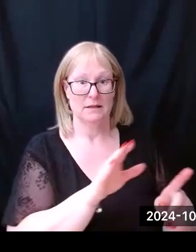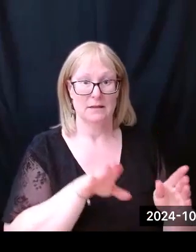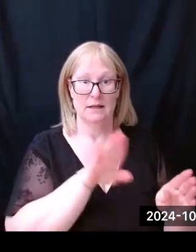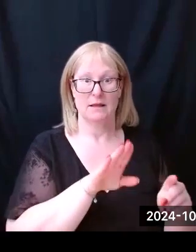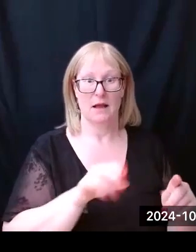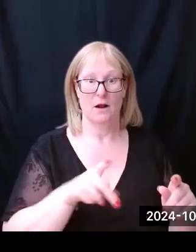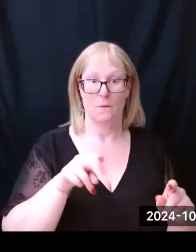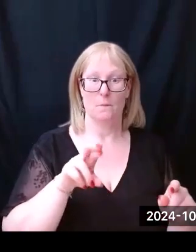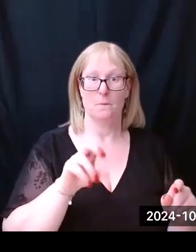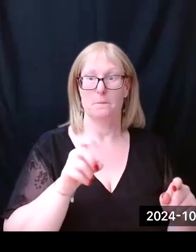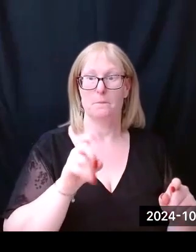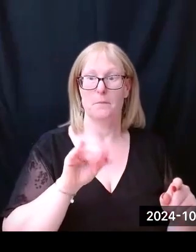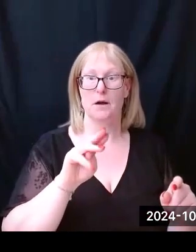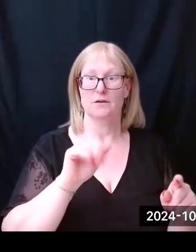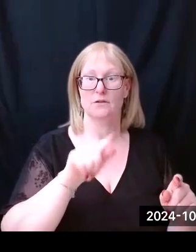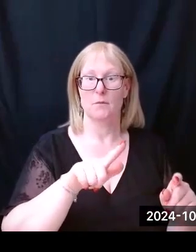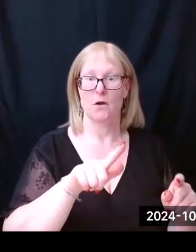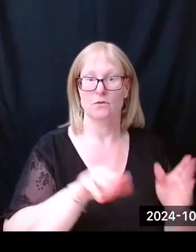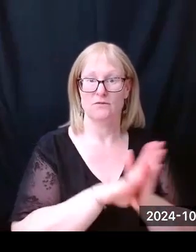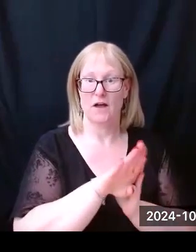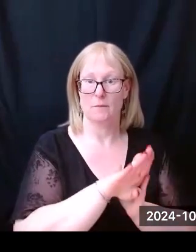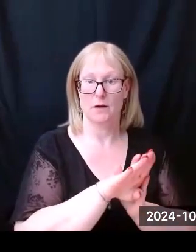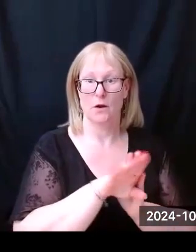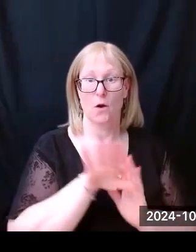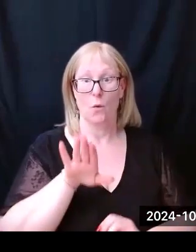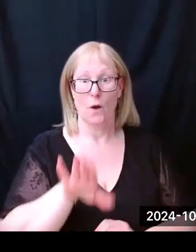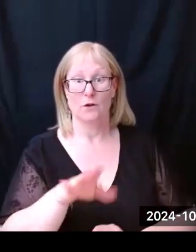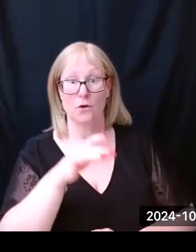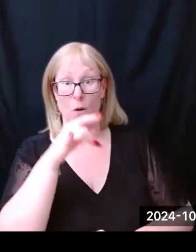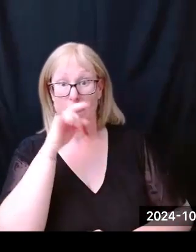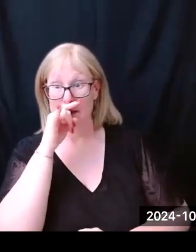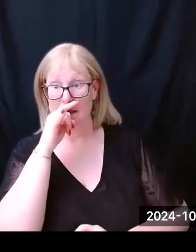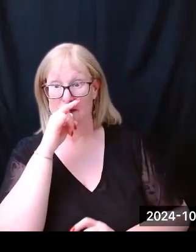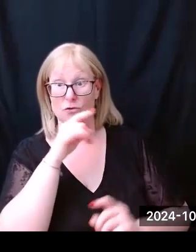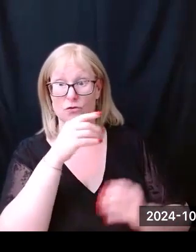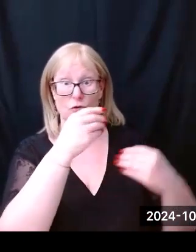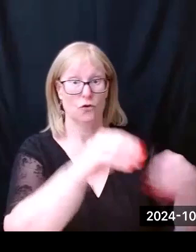Because when you take a child to the store, they go and they're like, ooh,